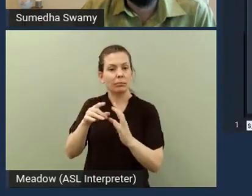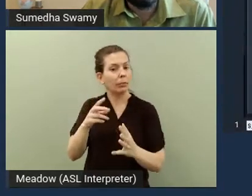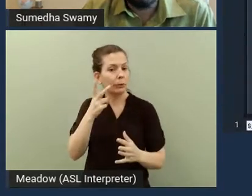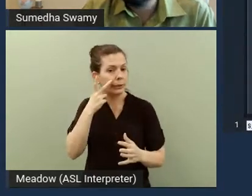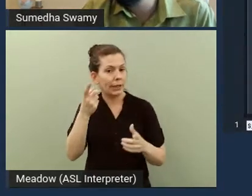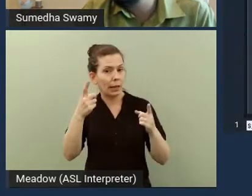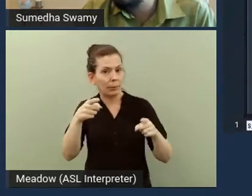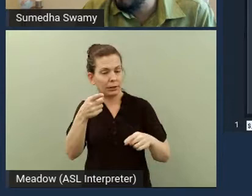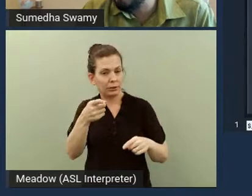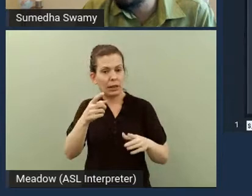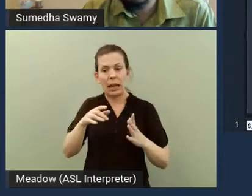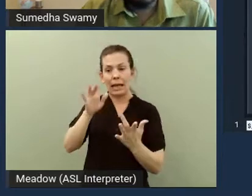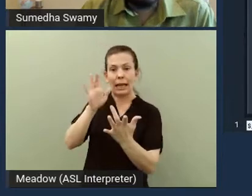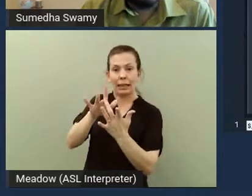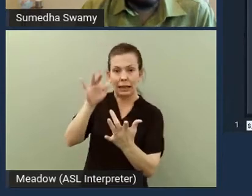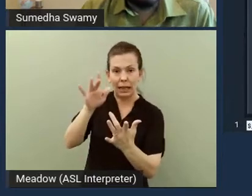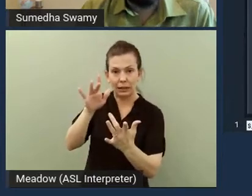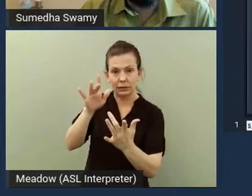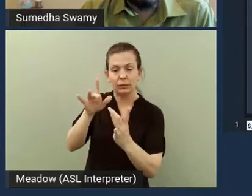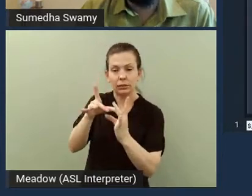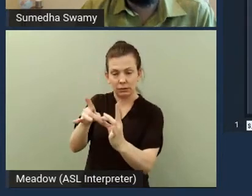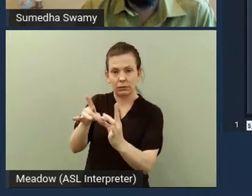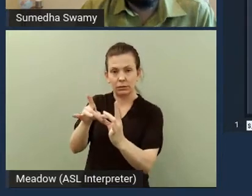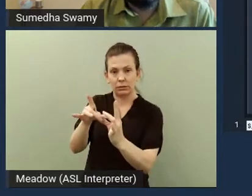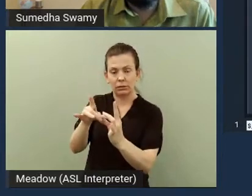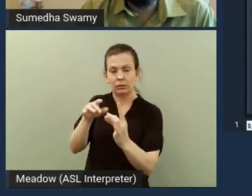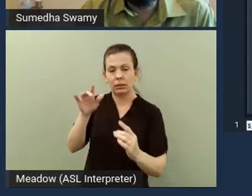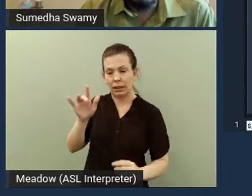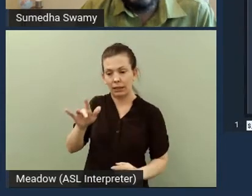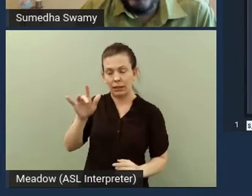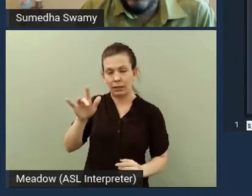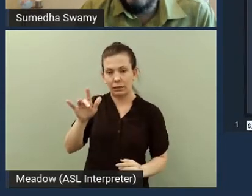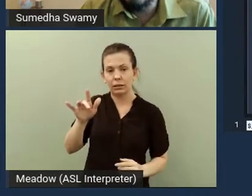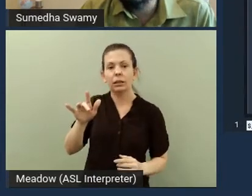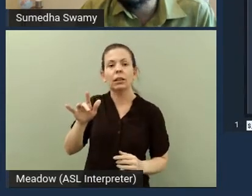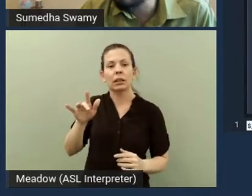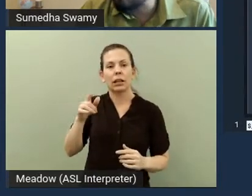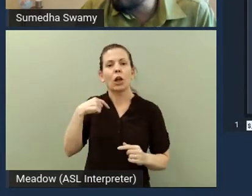The moment I hit connect, we injected this code